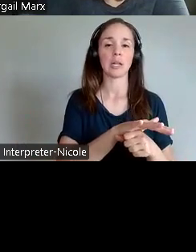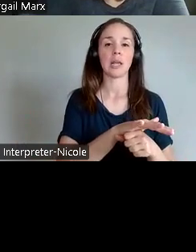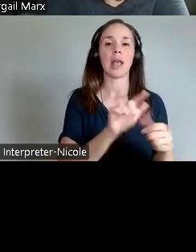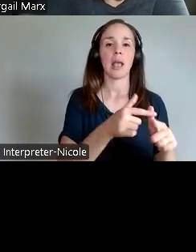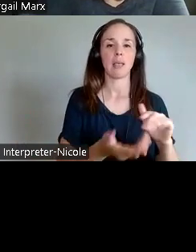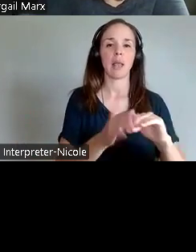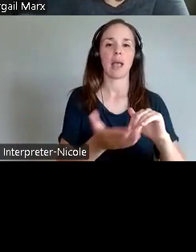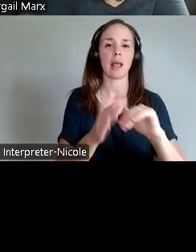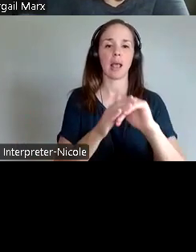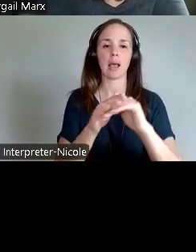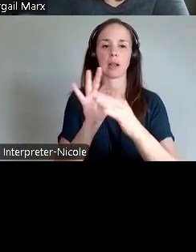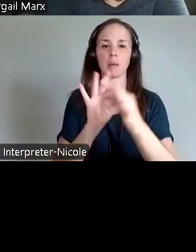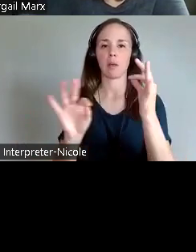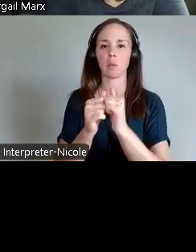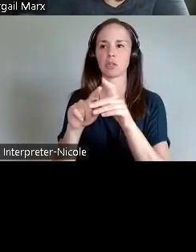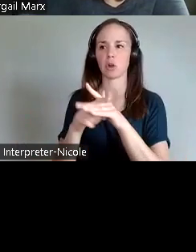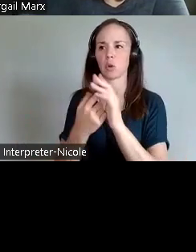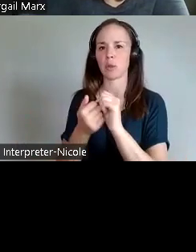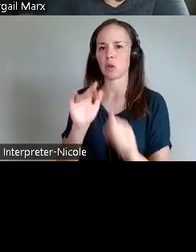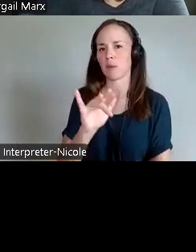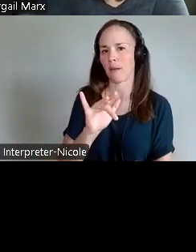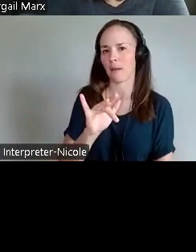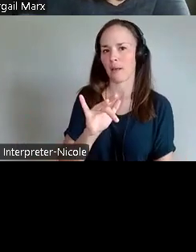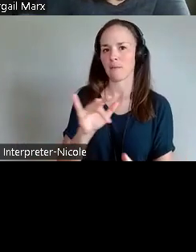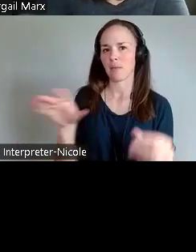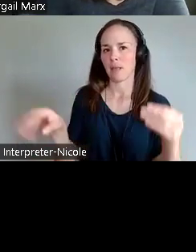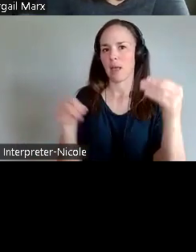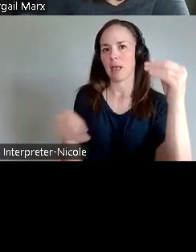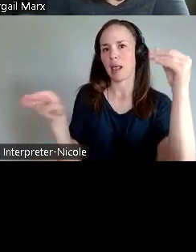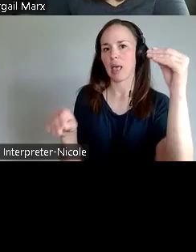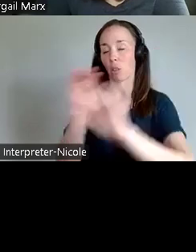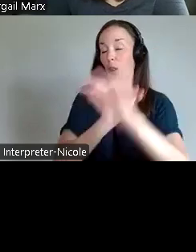or 25-location page and then working your way up to a 60-location page.